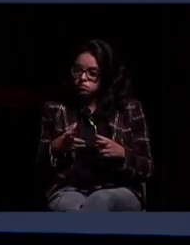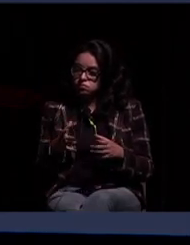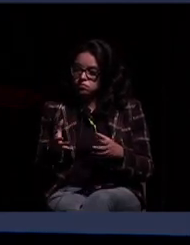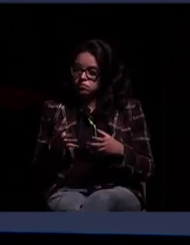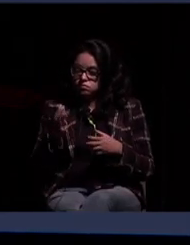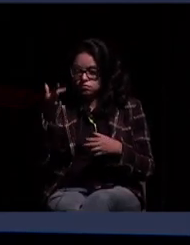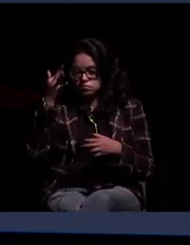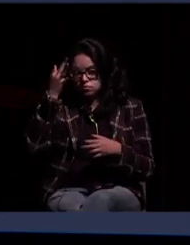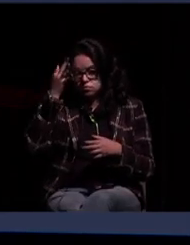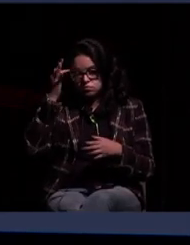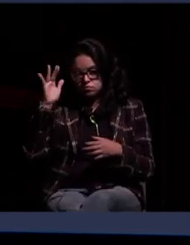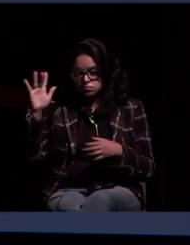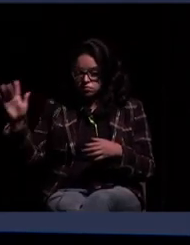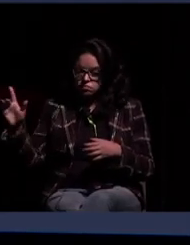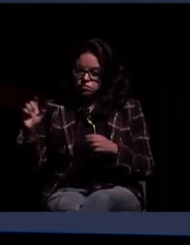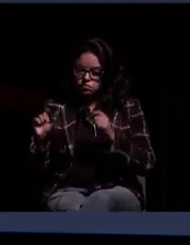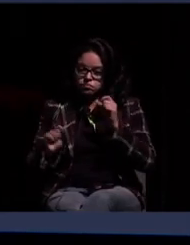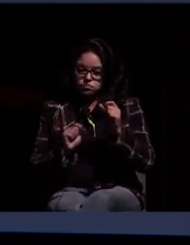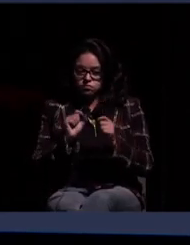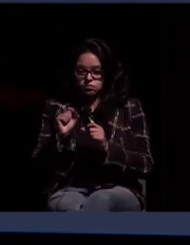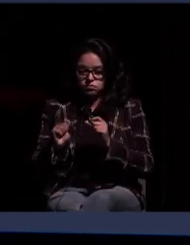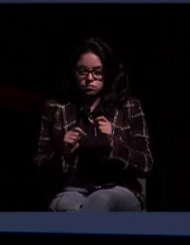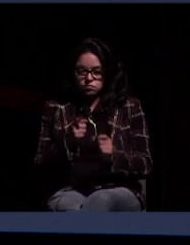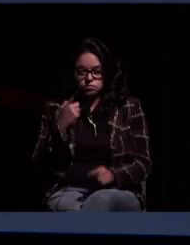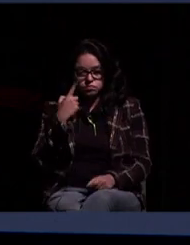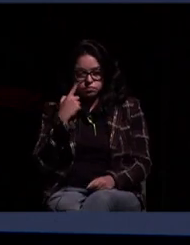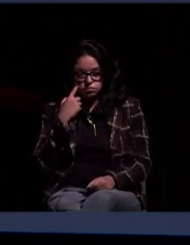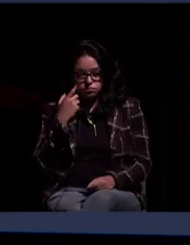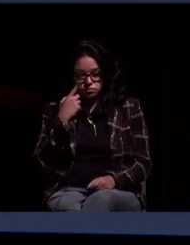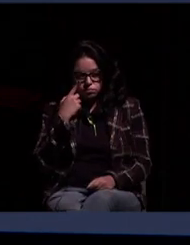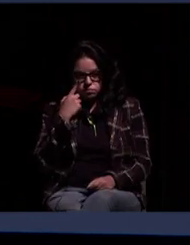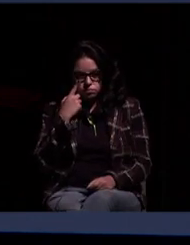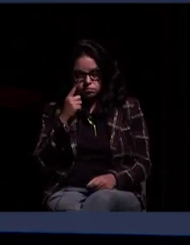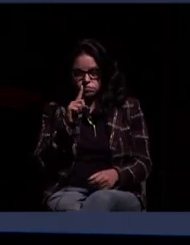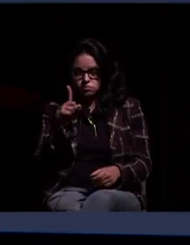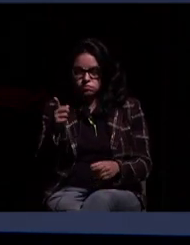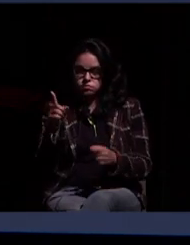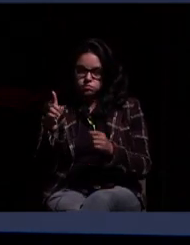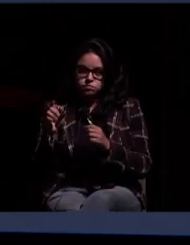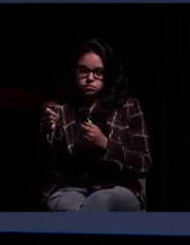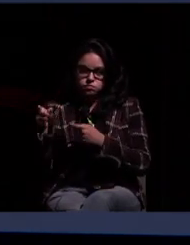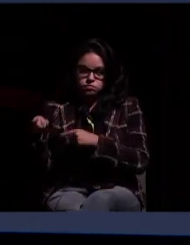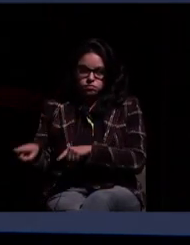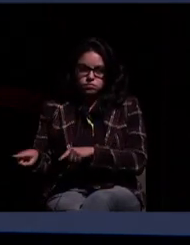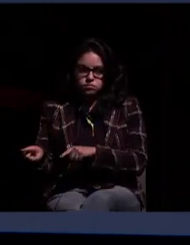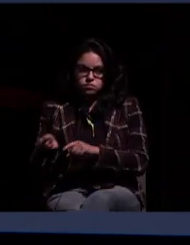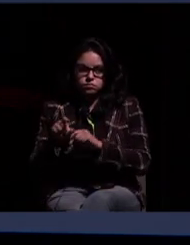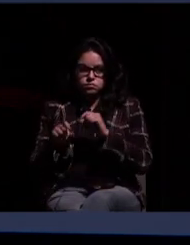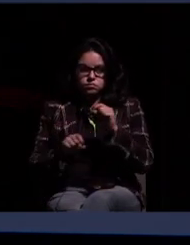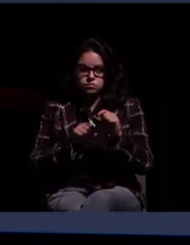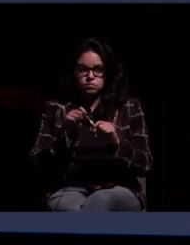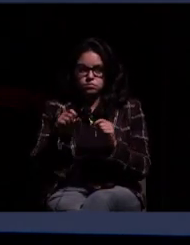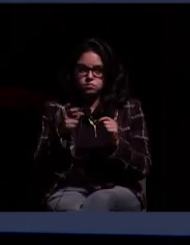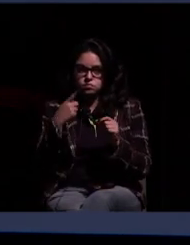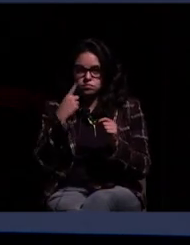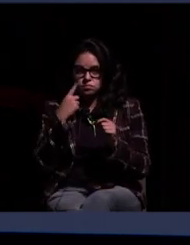in what we see and don’t confront what we see with theory.